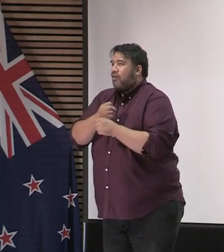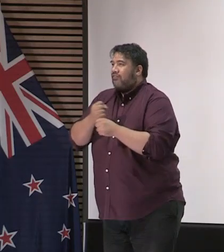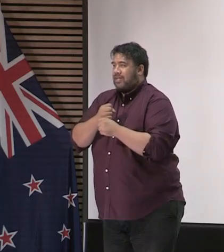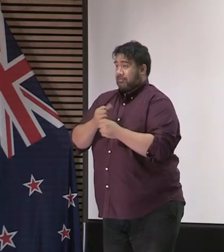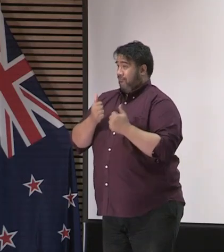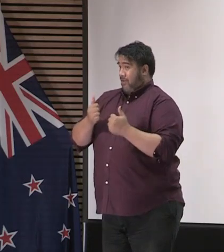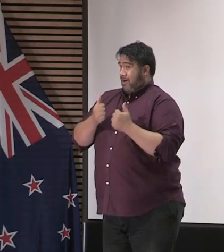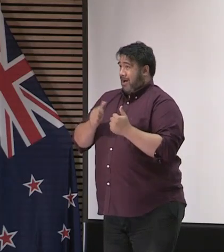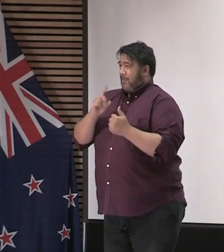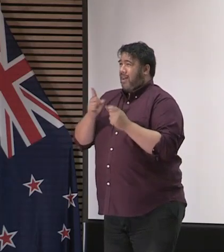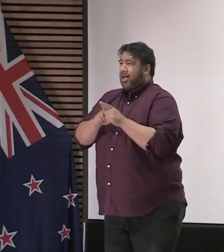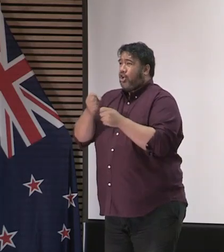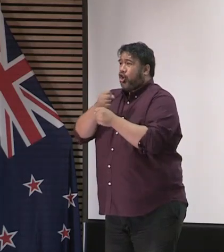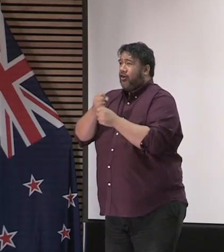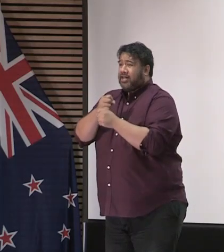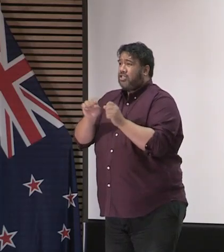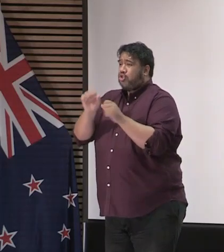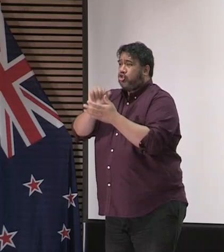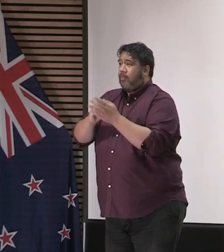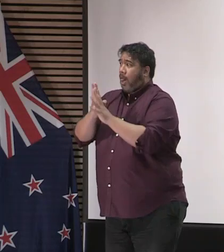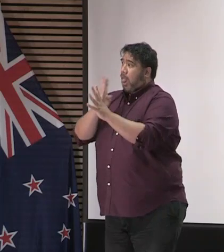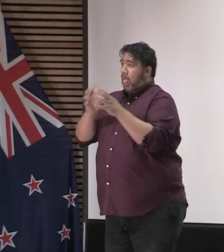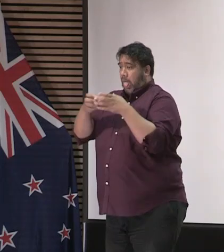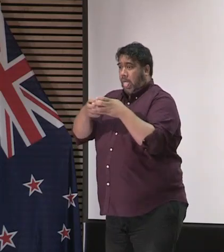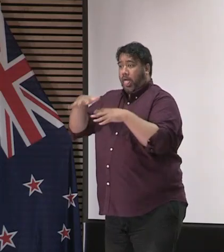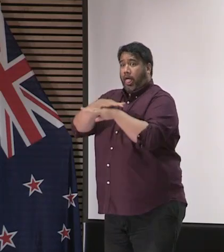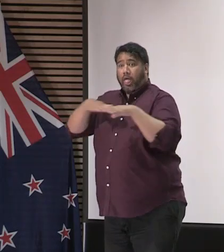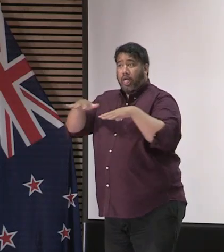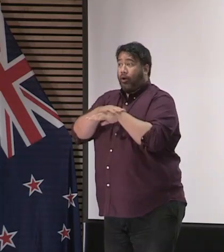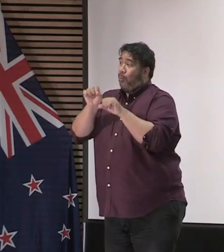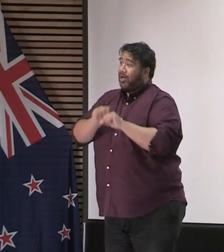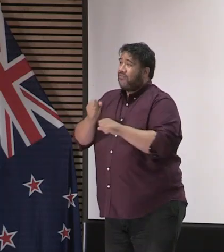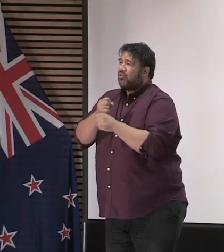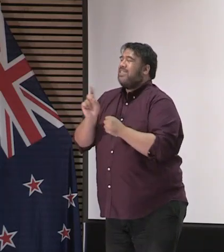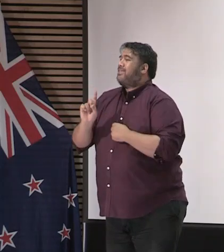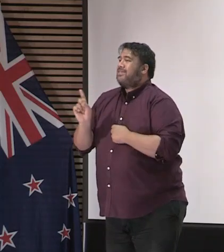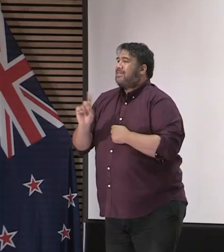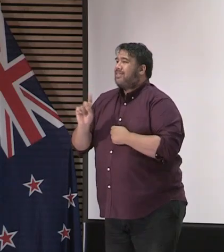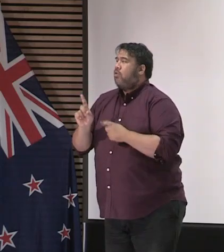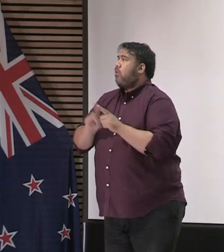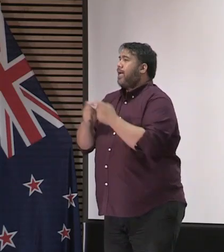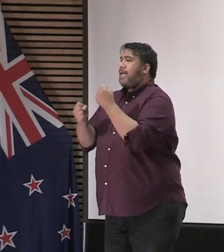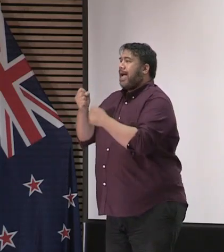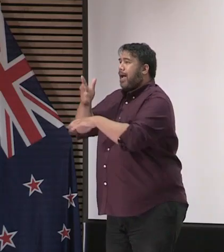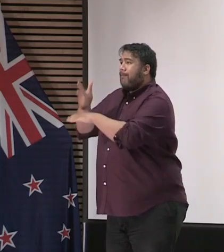enjoyed a takeaway coffee. However, it is important not